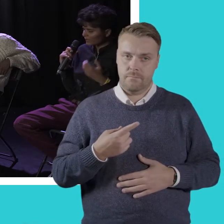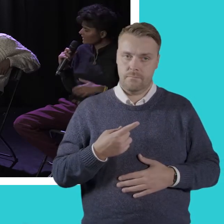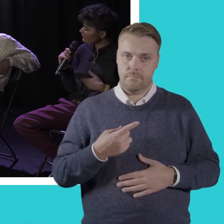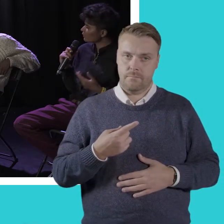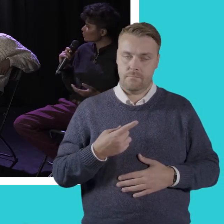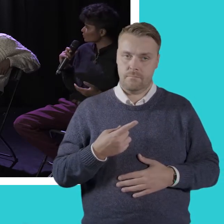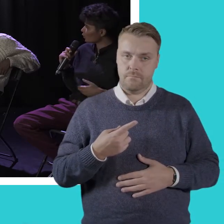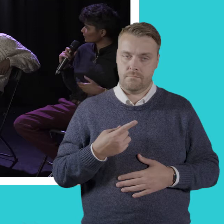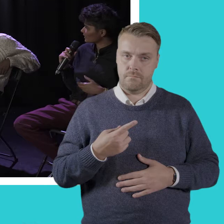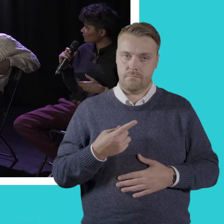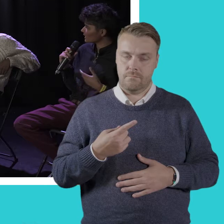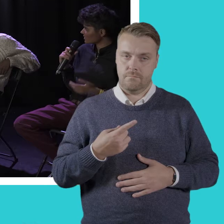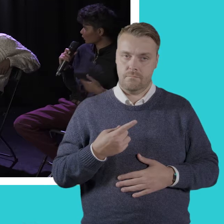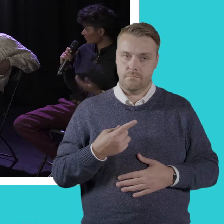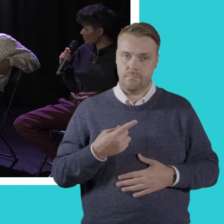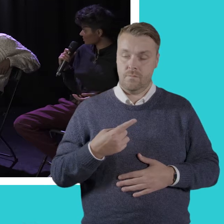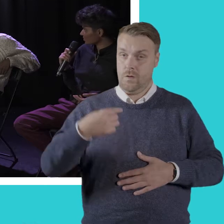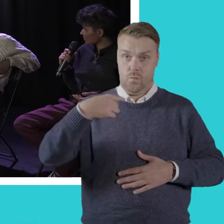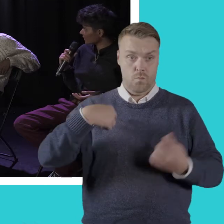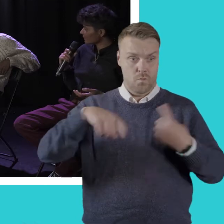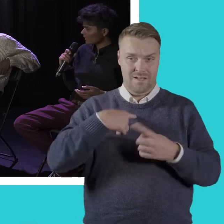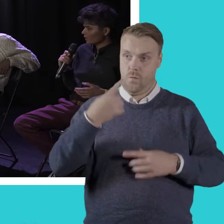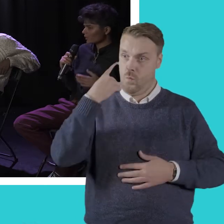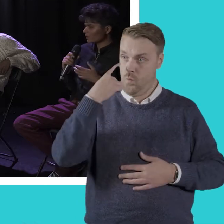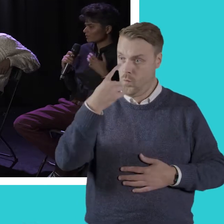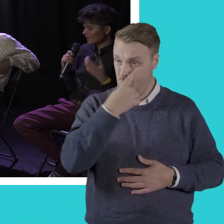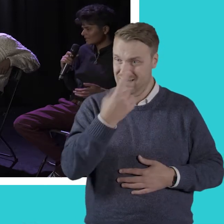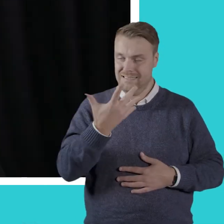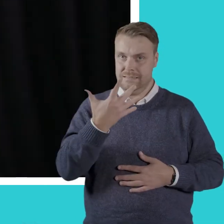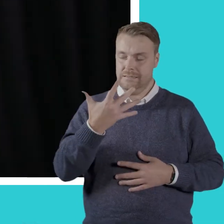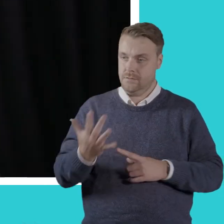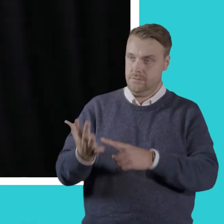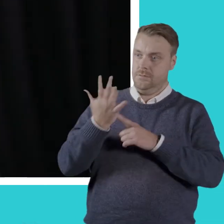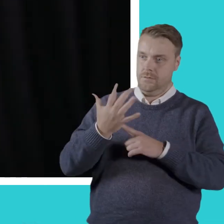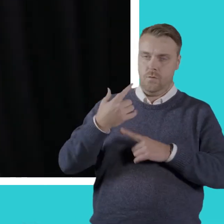we reinforce what we witness and what we're exposed to right? We are repeatedly in conditions